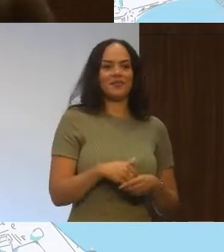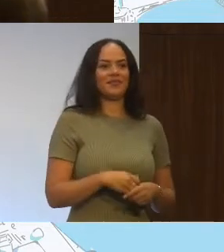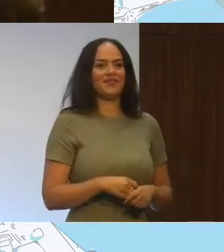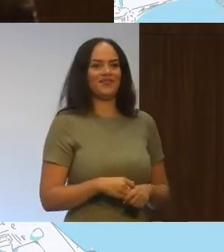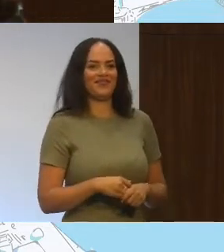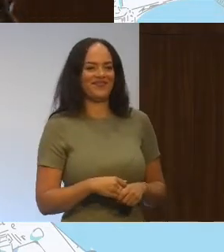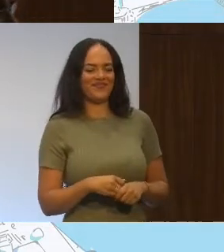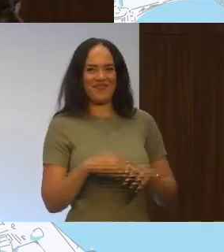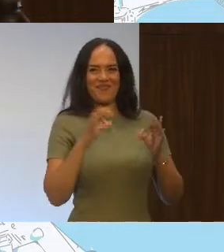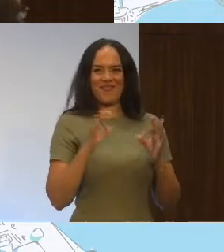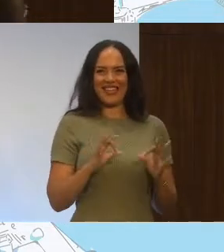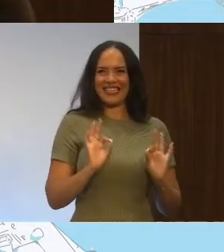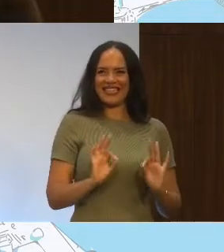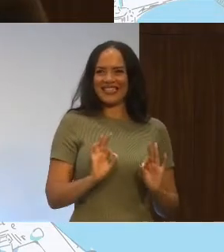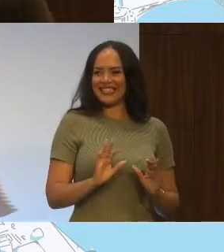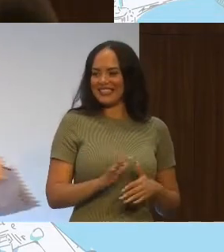Perfect specs. Over to you. Thank you.